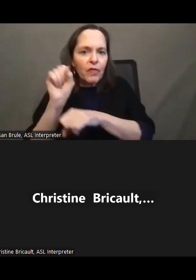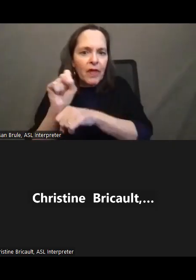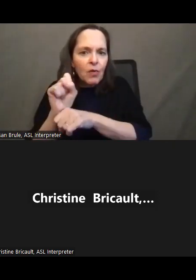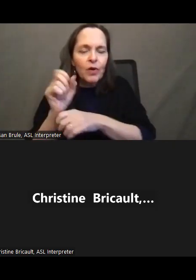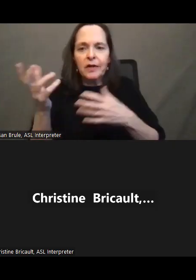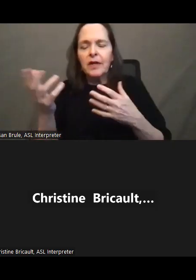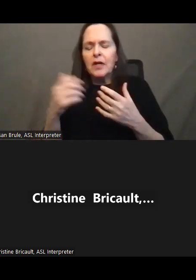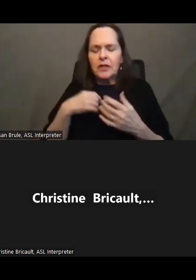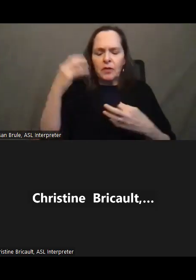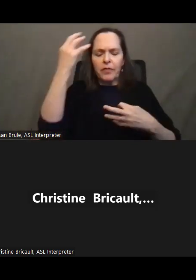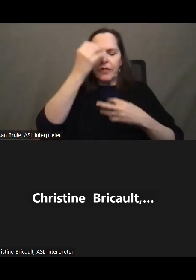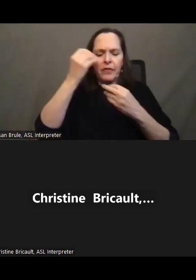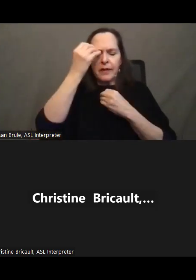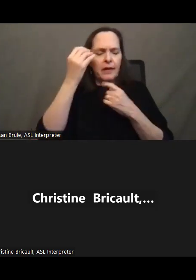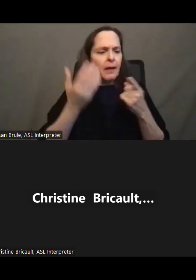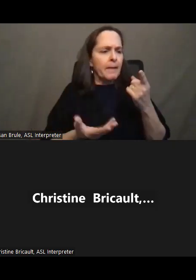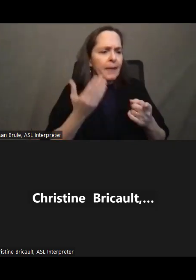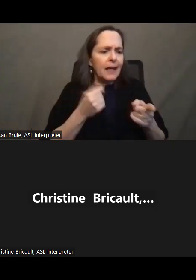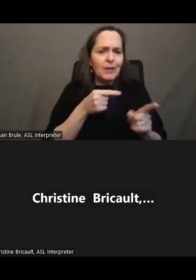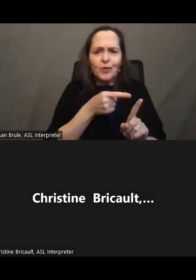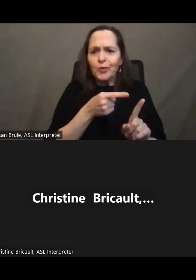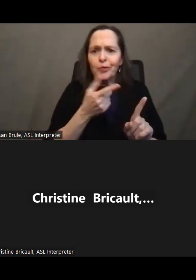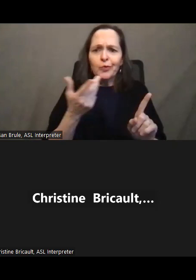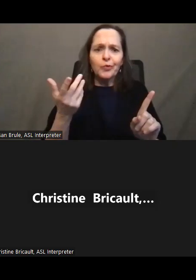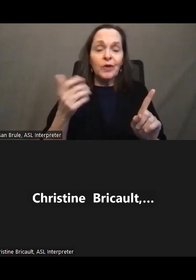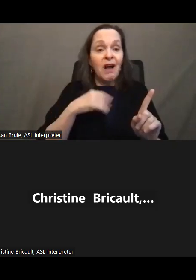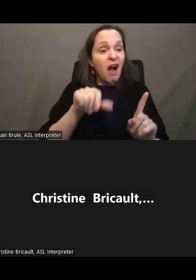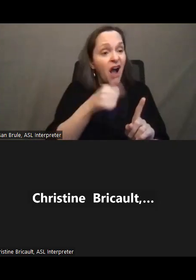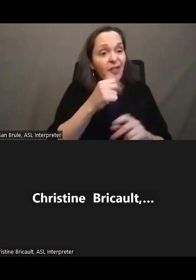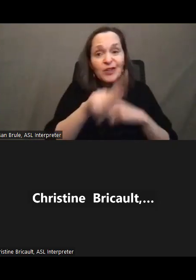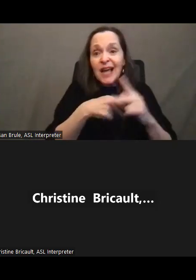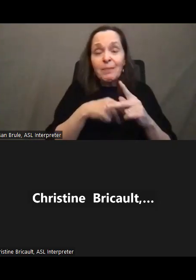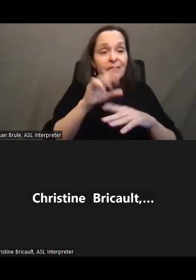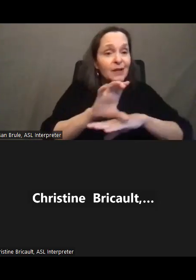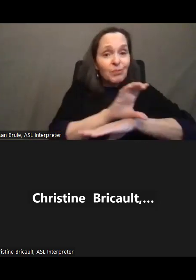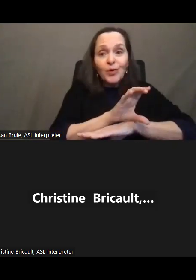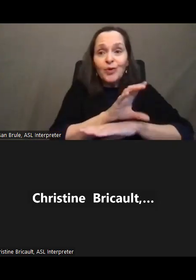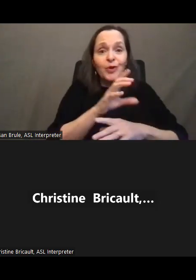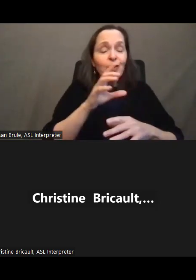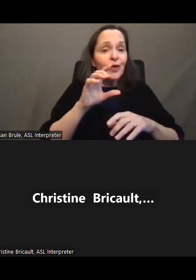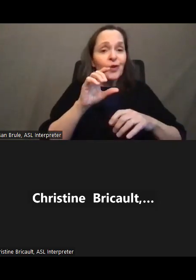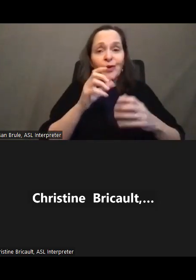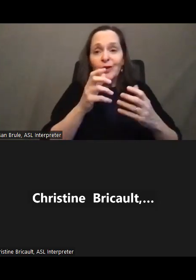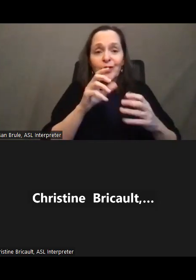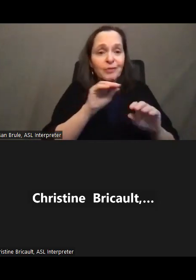You know, but I think the important thing to remember is, you can hold people to conduct and performance standard.